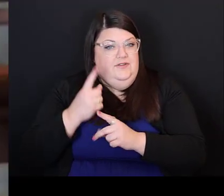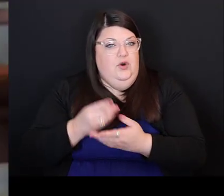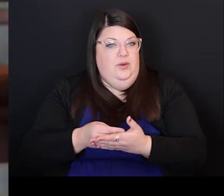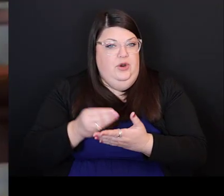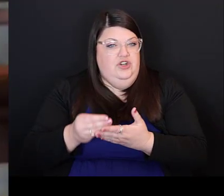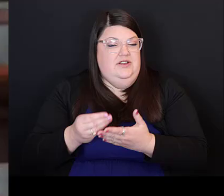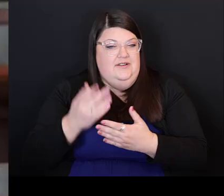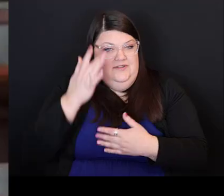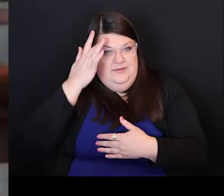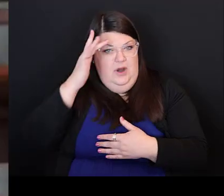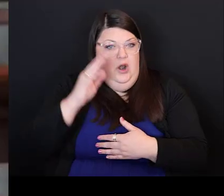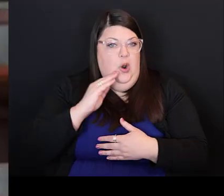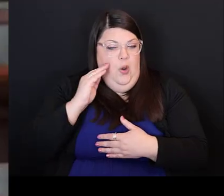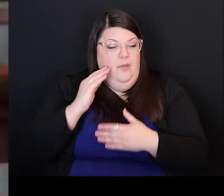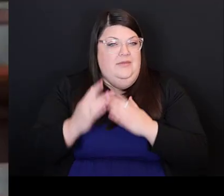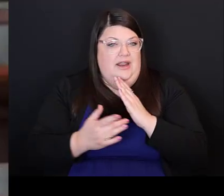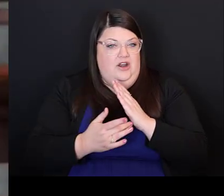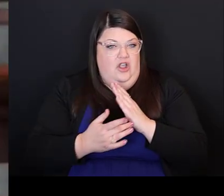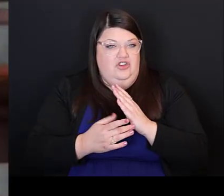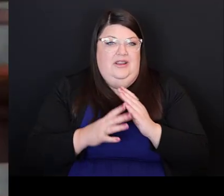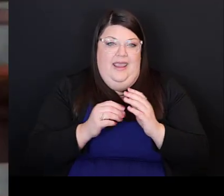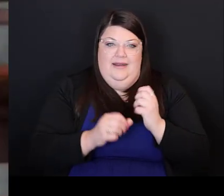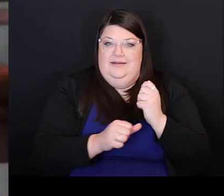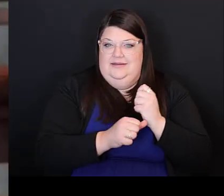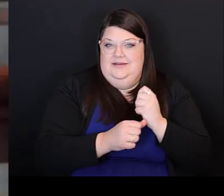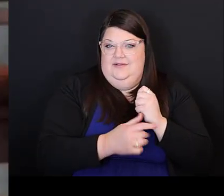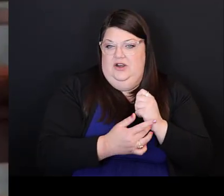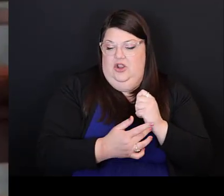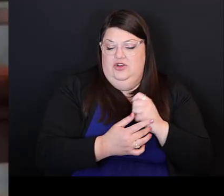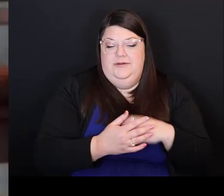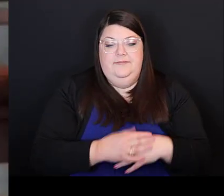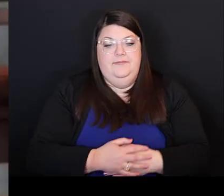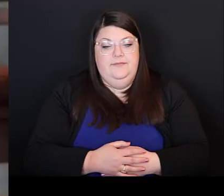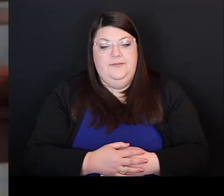purchase of assistive technology, including smart home technology for providers.